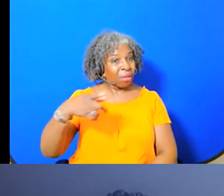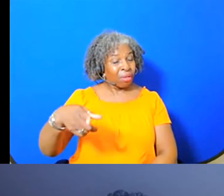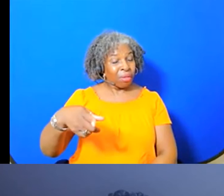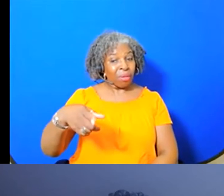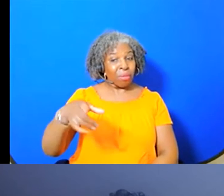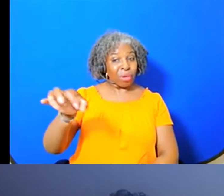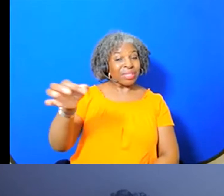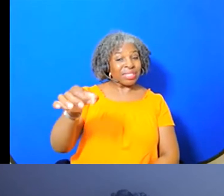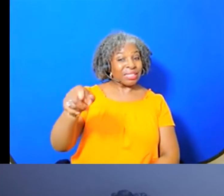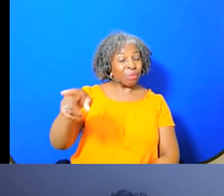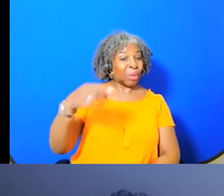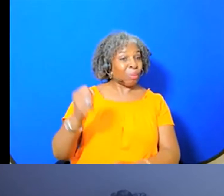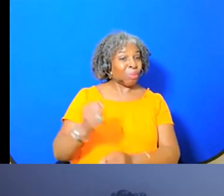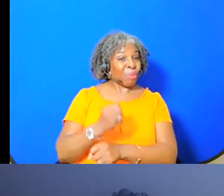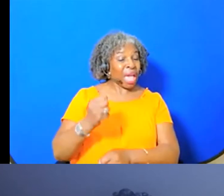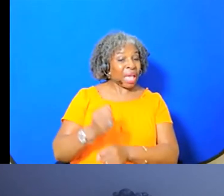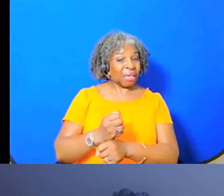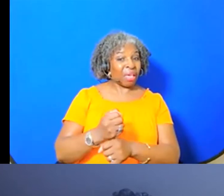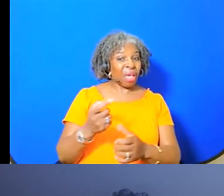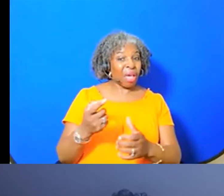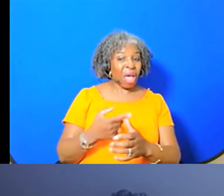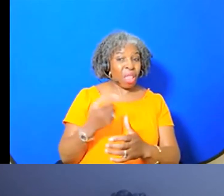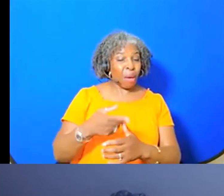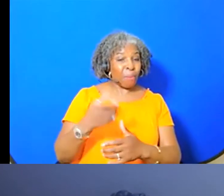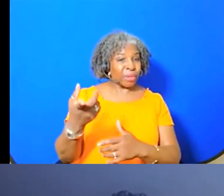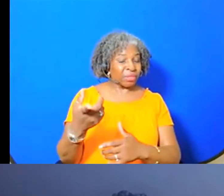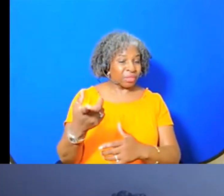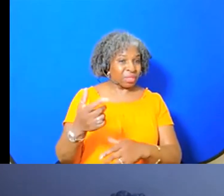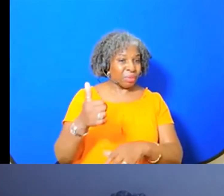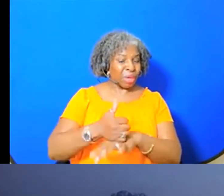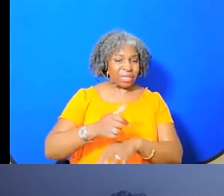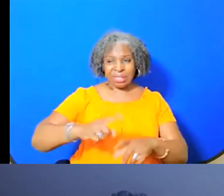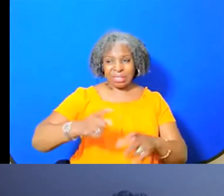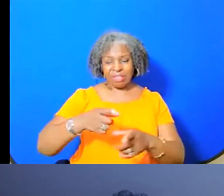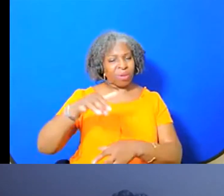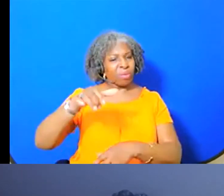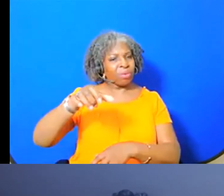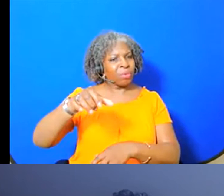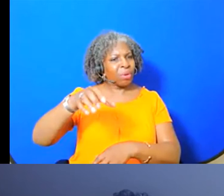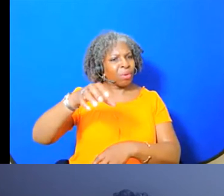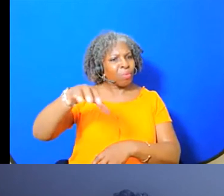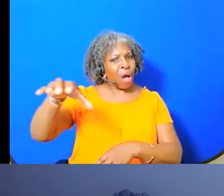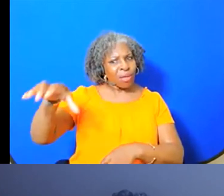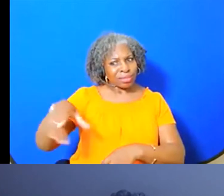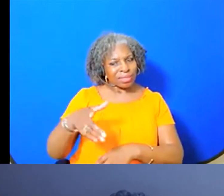in different parks throughout the city. Another thing that really galvanises people around